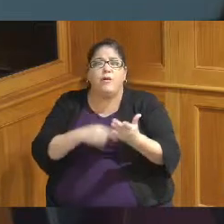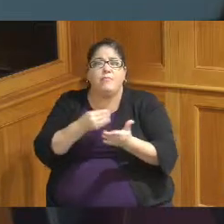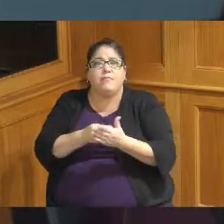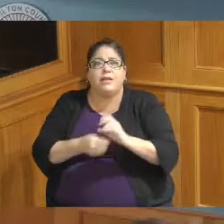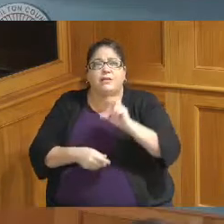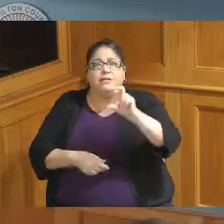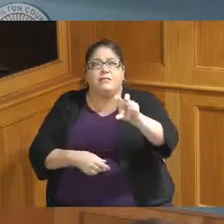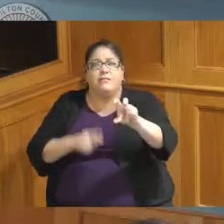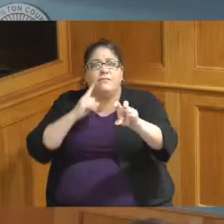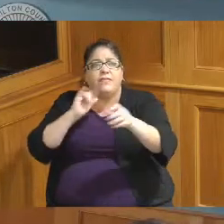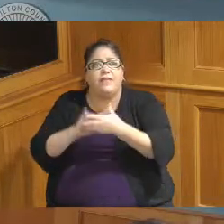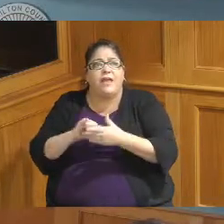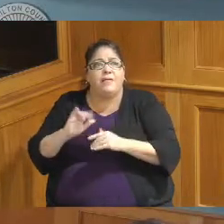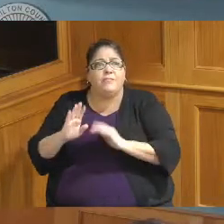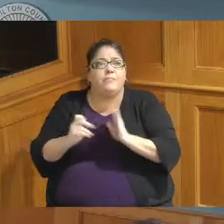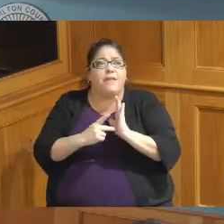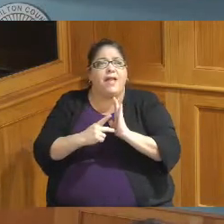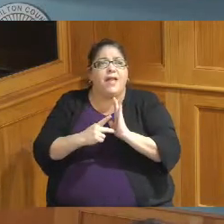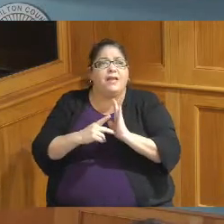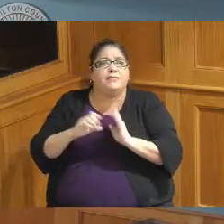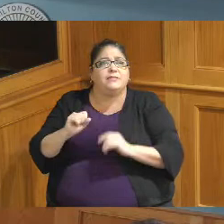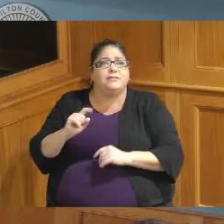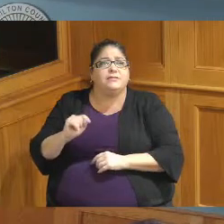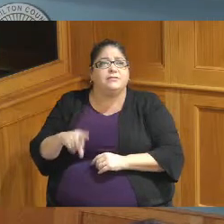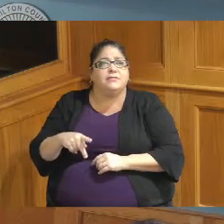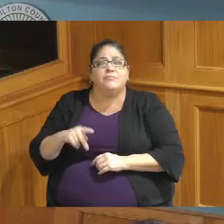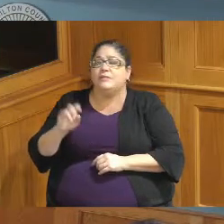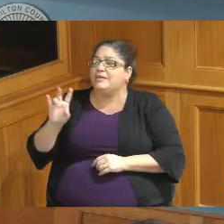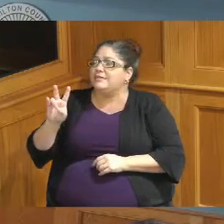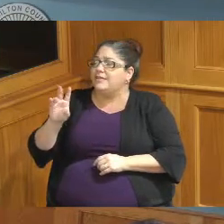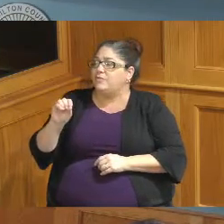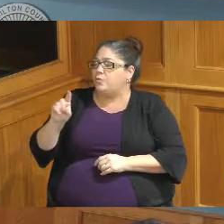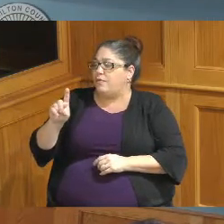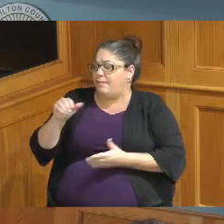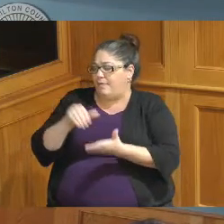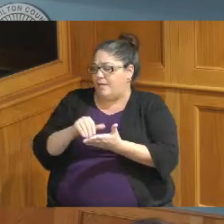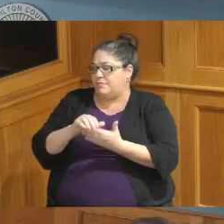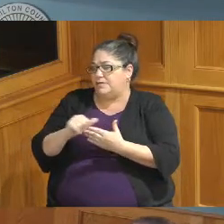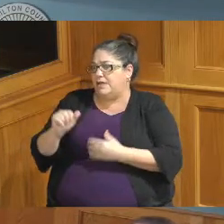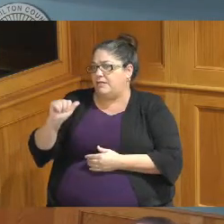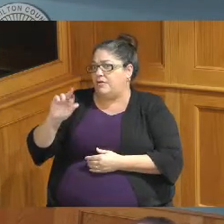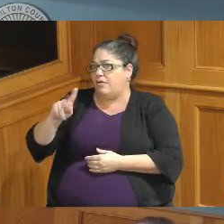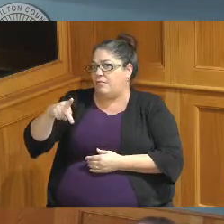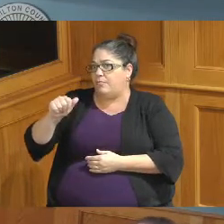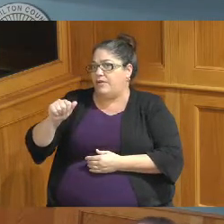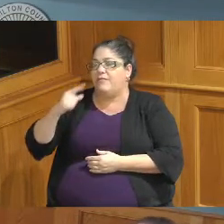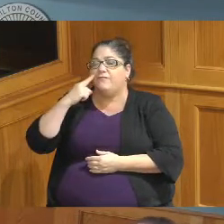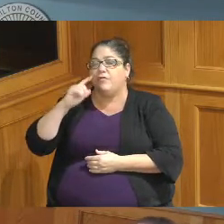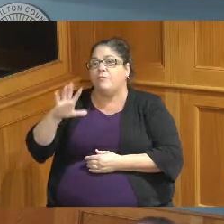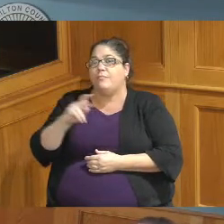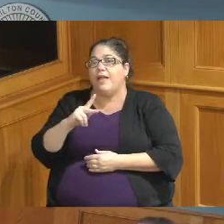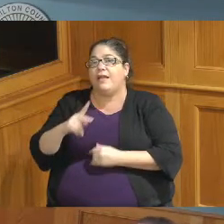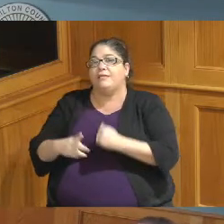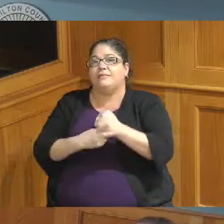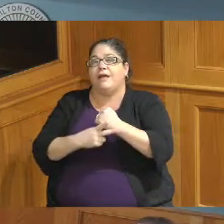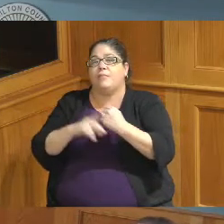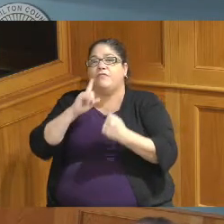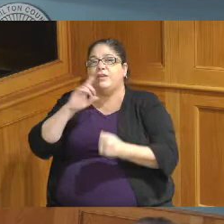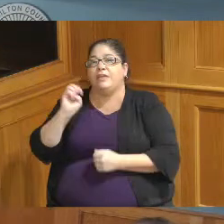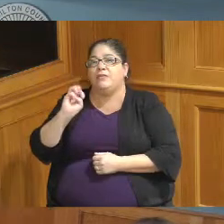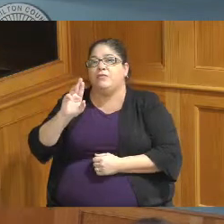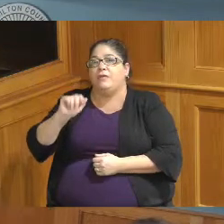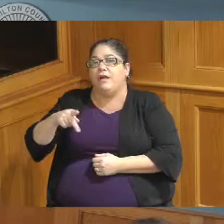stop purpose commers yes we put in $71,000 in ARPA for the back stop fora dollars okay that's thought